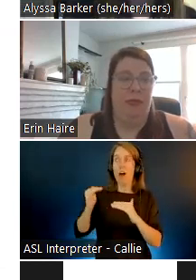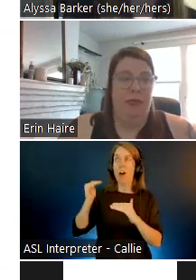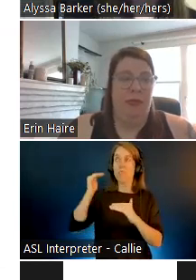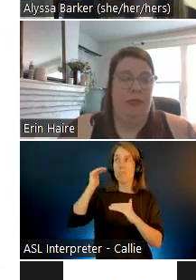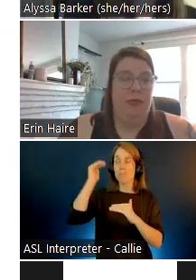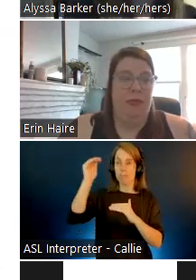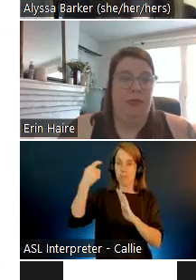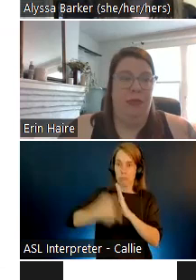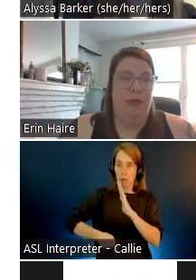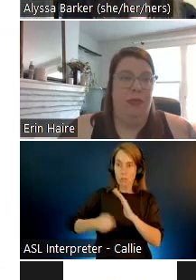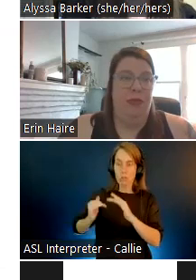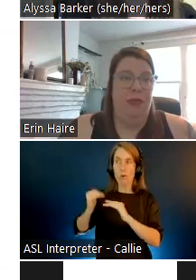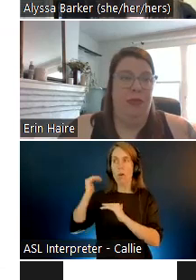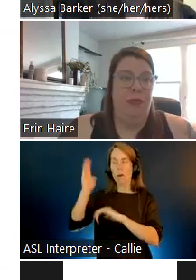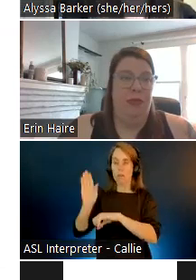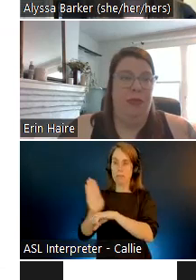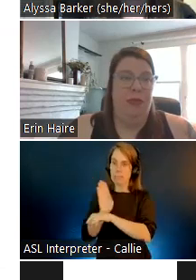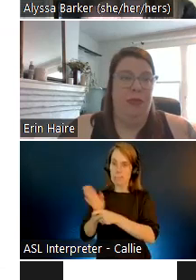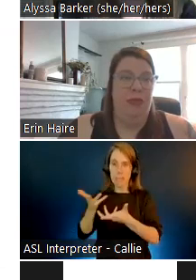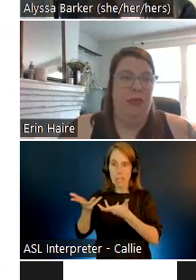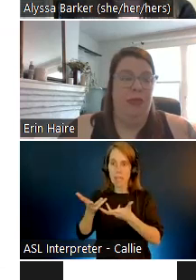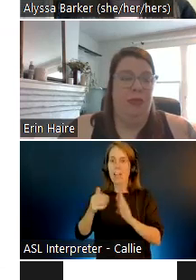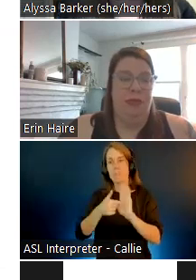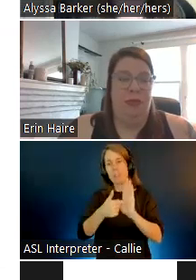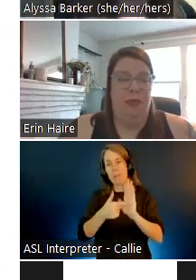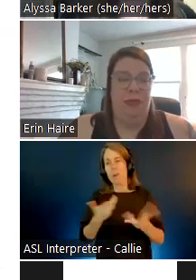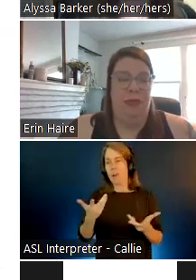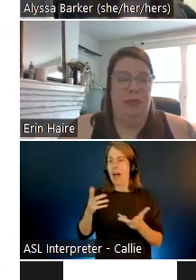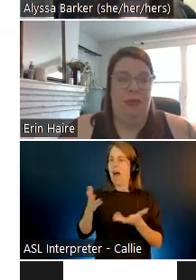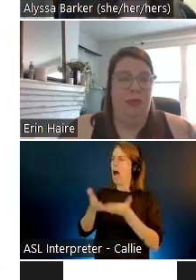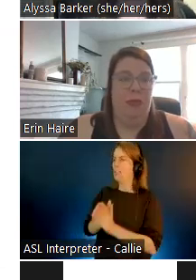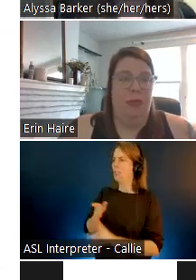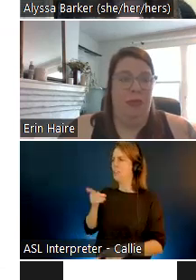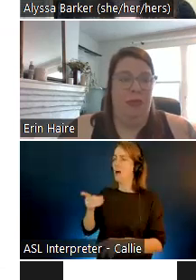property manager deliver their mail personally um and and that might be a situation where this is